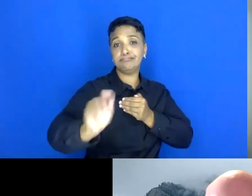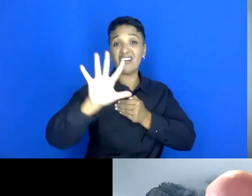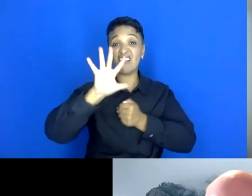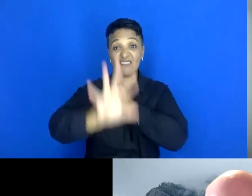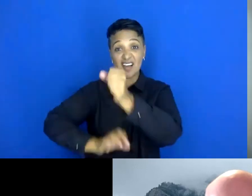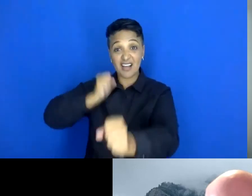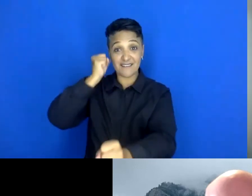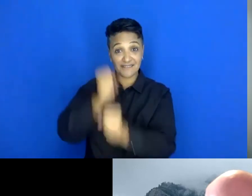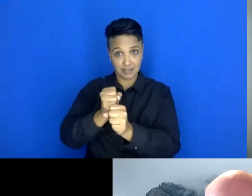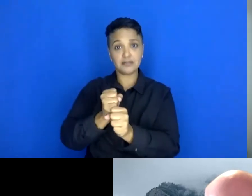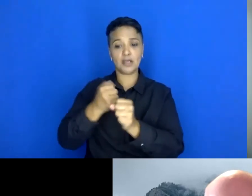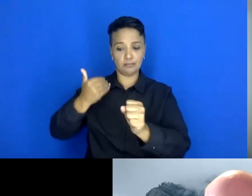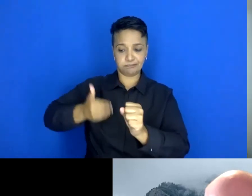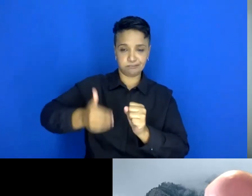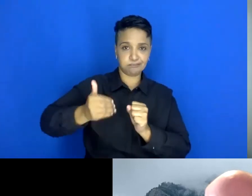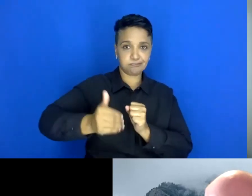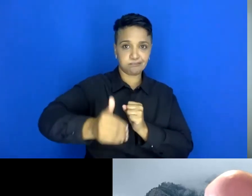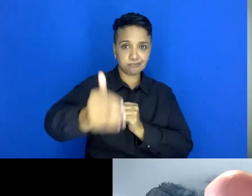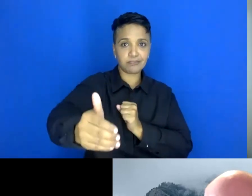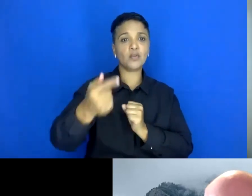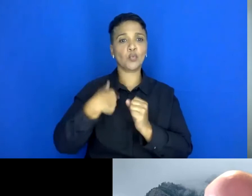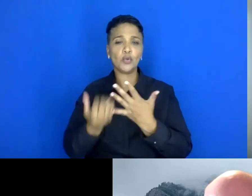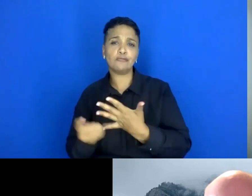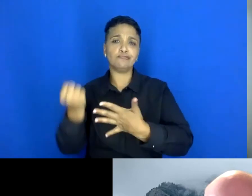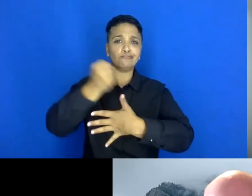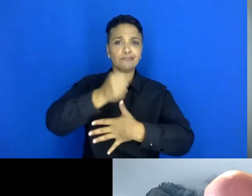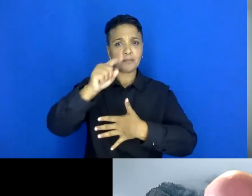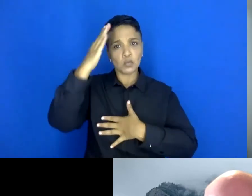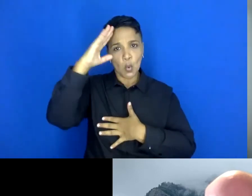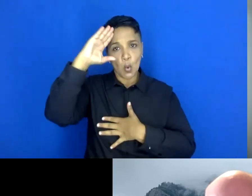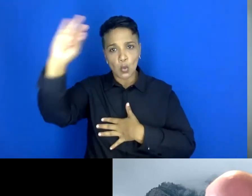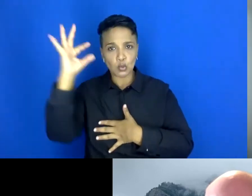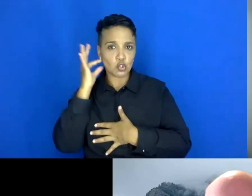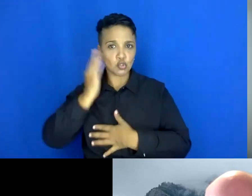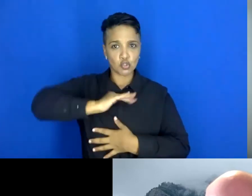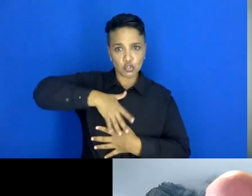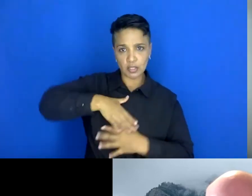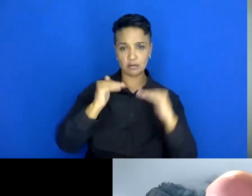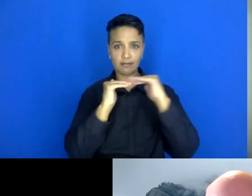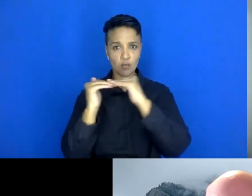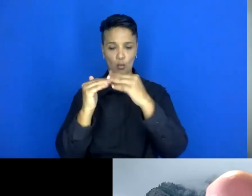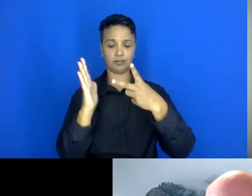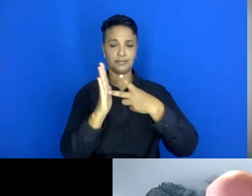education srh services and addressing gender norms keep young persons with disabilities at the center